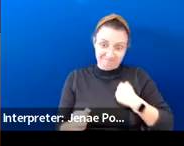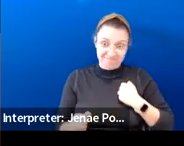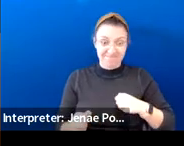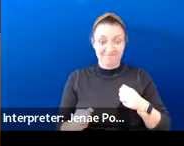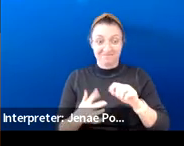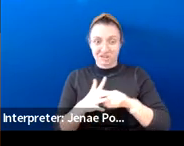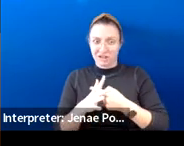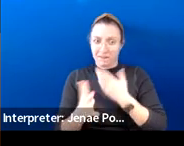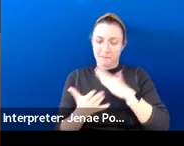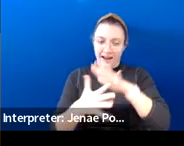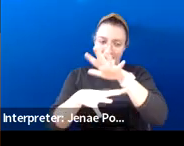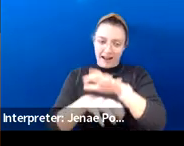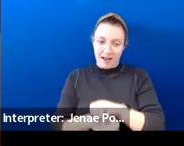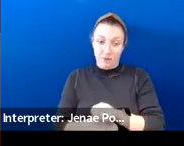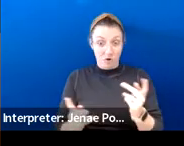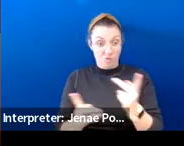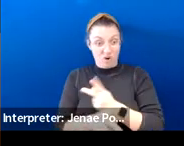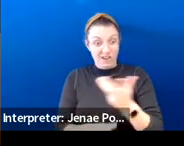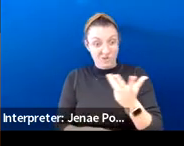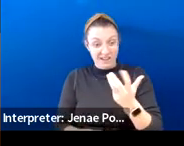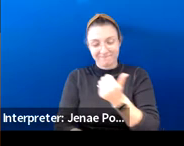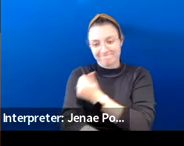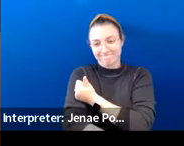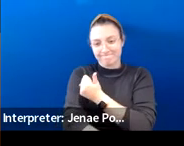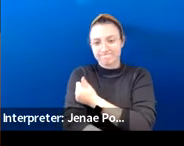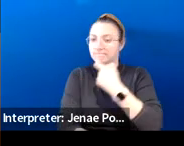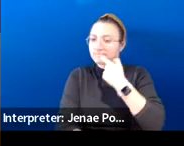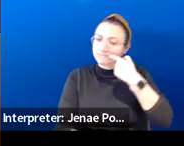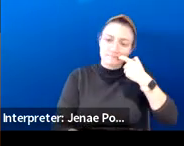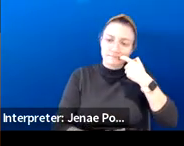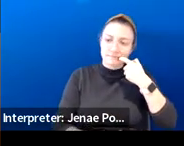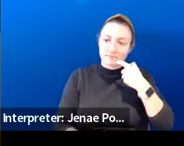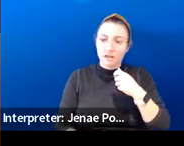One of the worst habits I picked up was my drug addiction, and that was smoking crystal meth at the age of 14